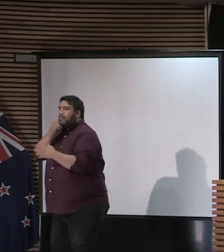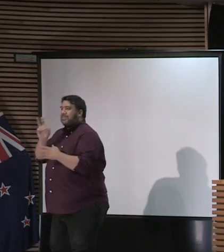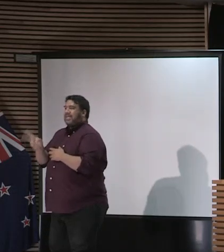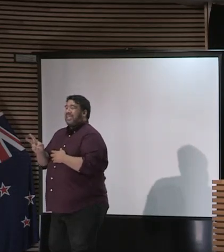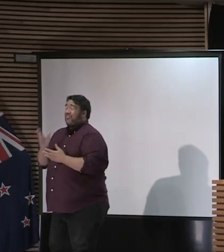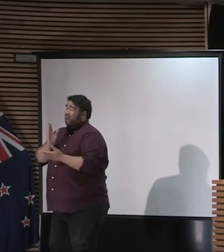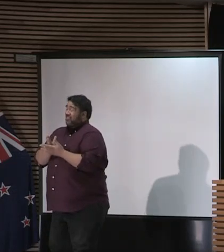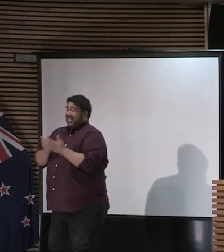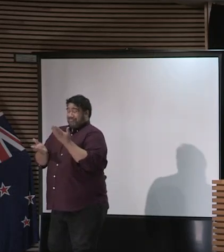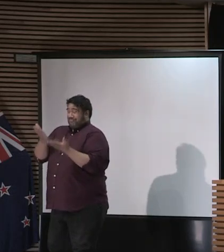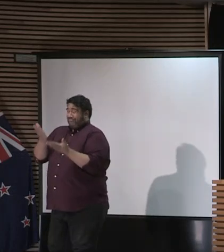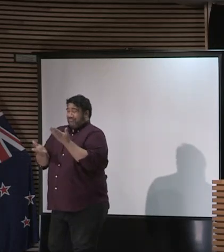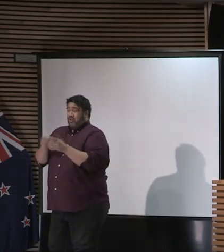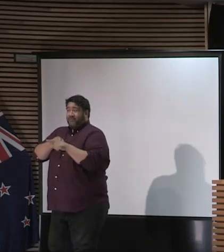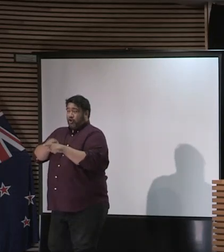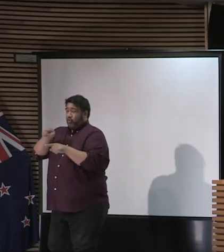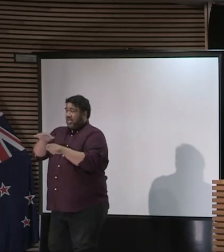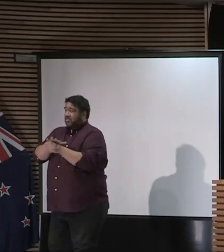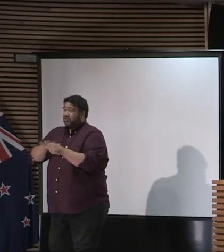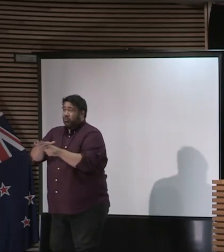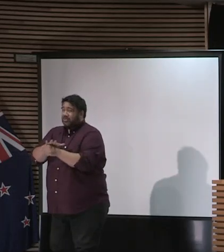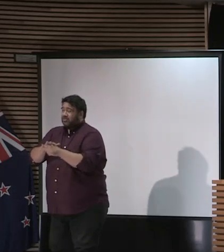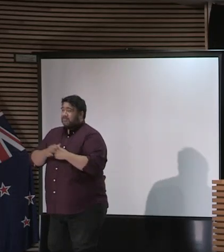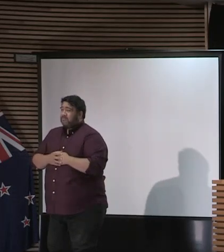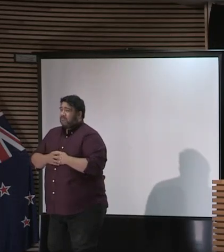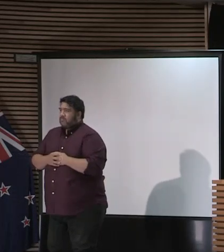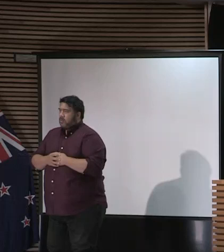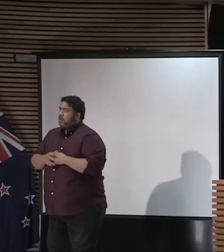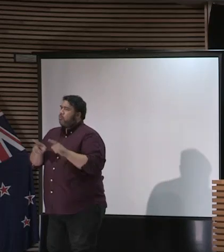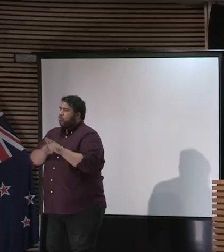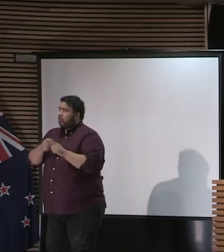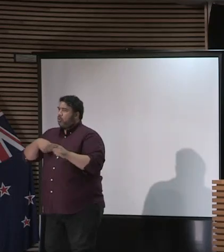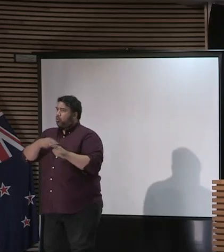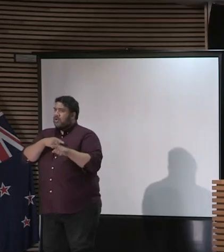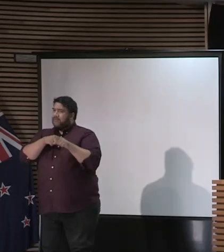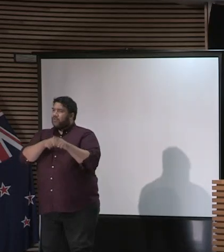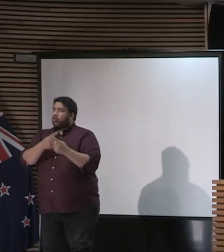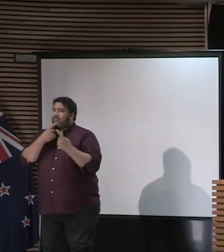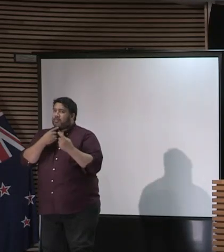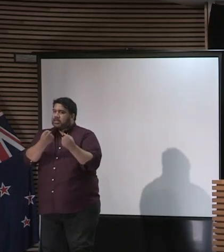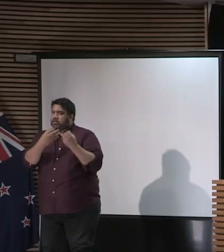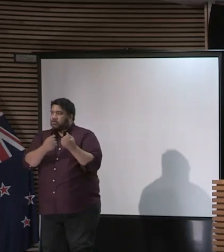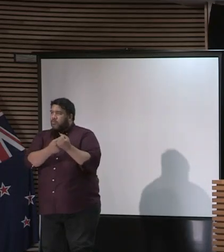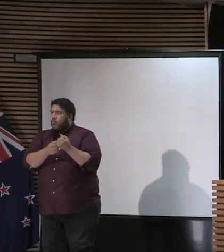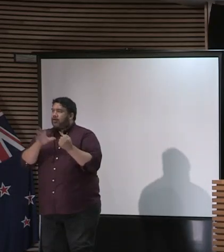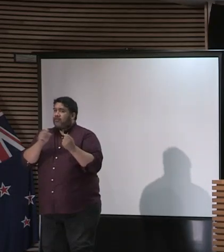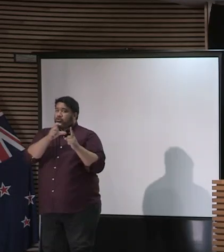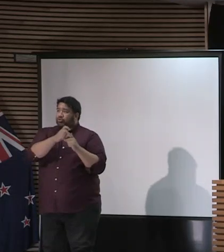recall I pointed to a scenario in Taiwan, for instance, where they've managed to get down to very low number of cases, sometimes zero, but in recent